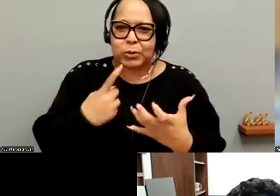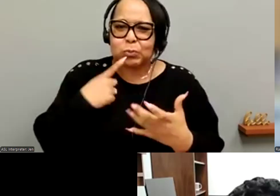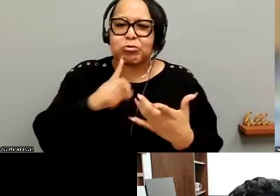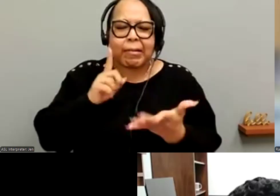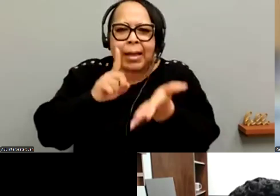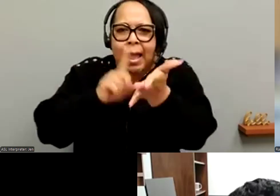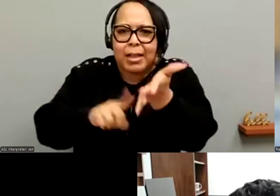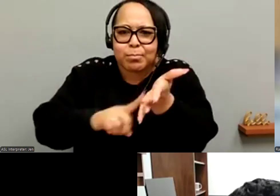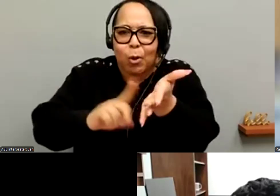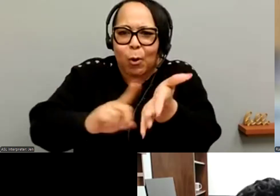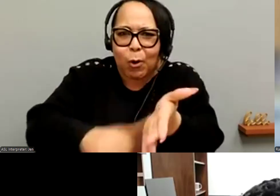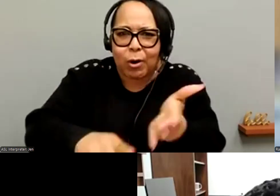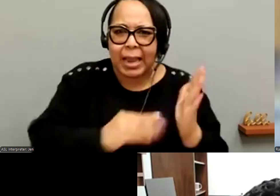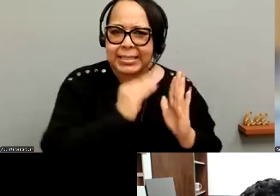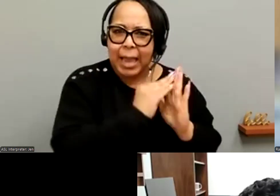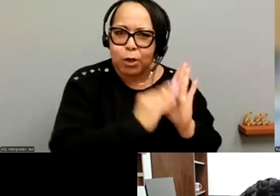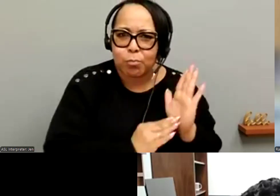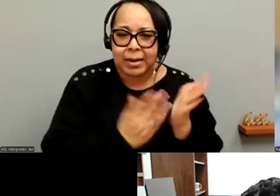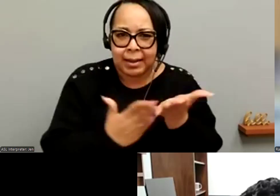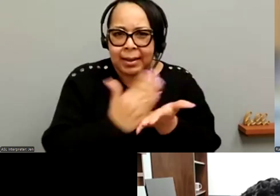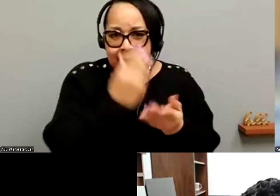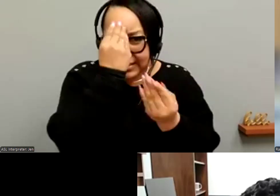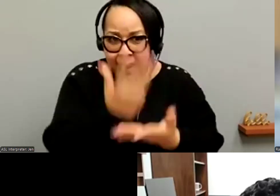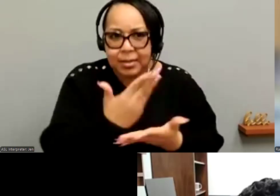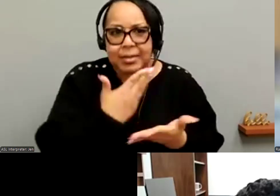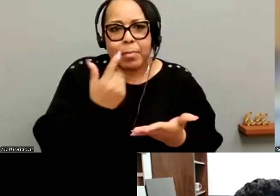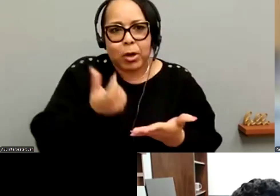13:14:05 and document and collect data to 13:14:06 better understand how we can do